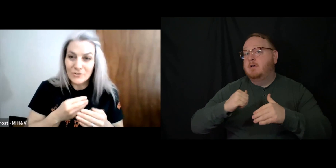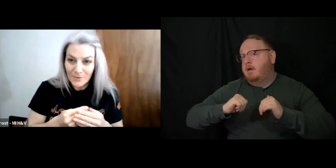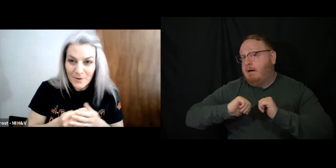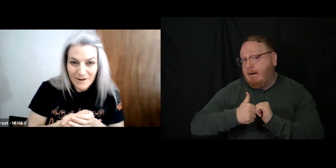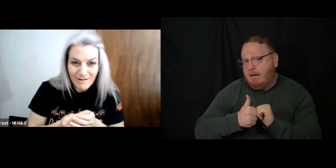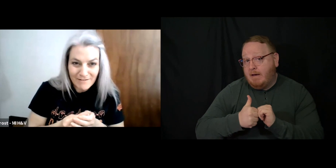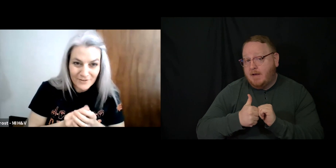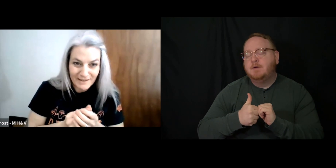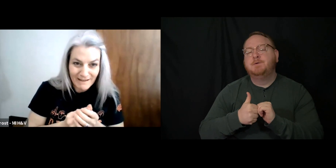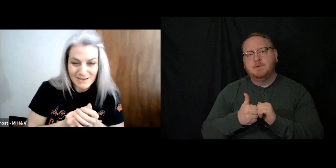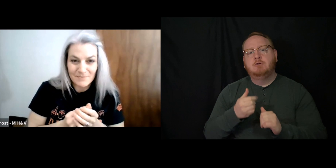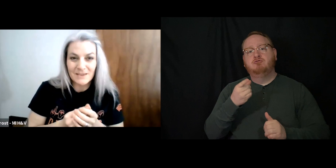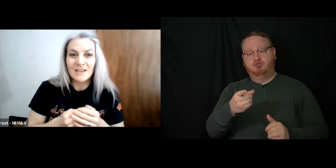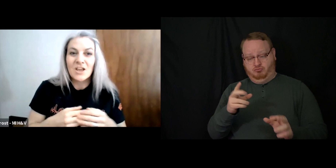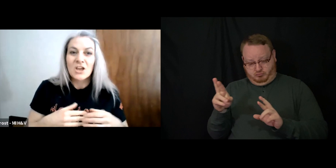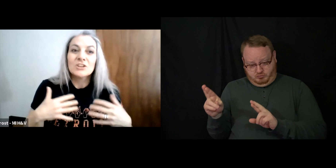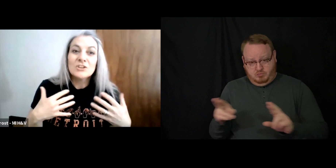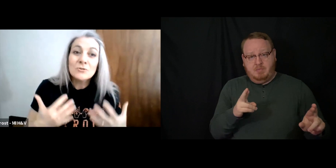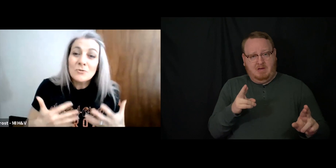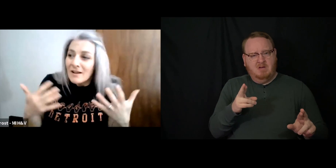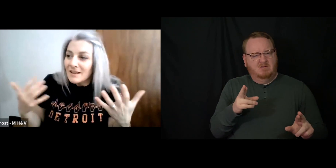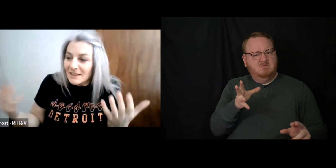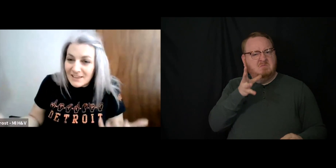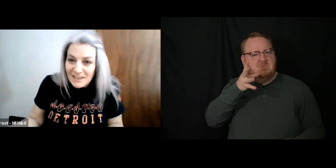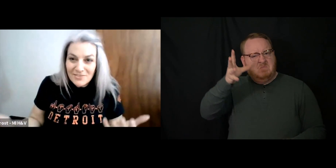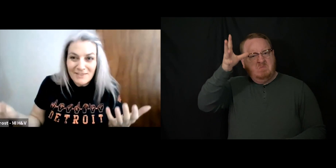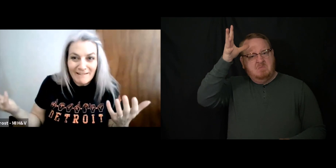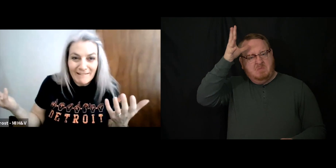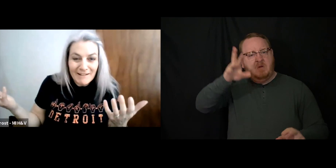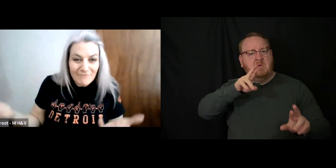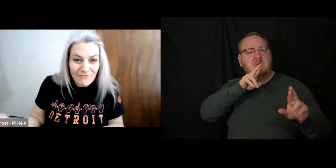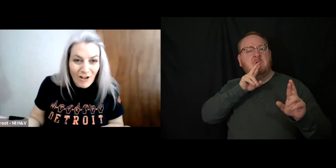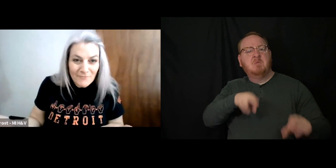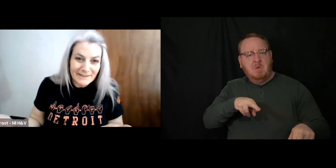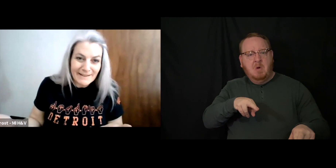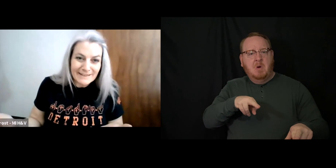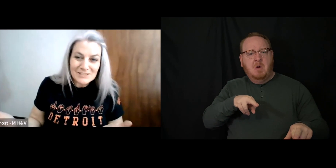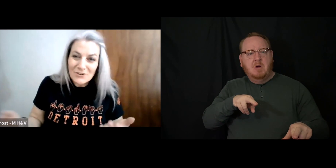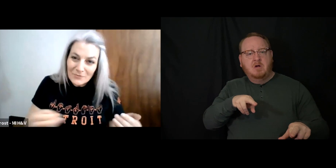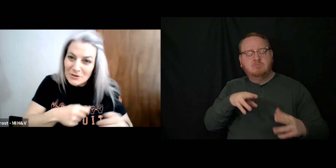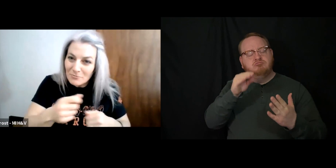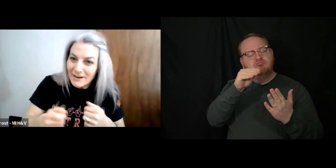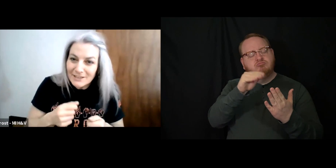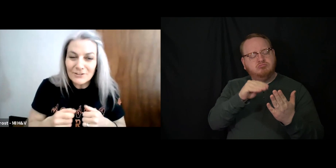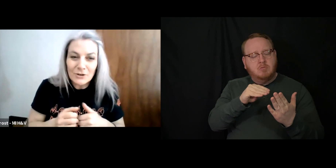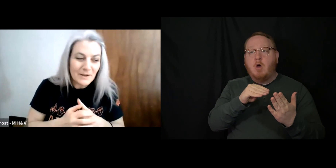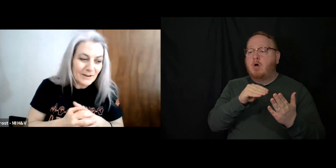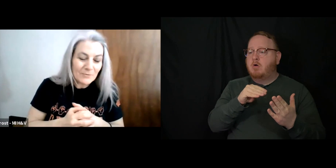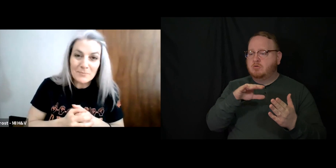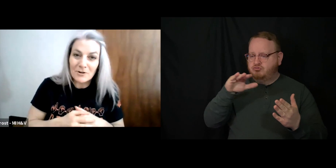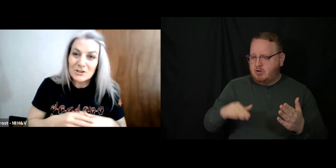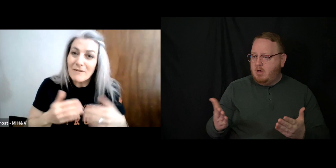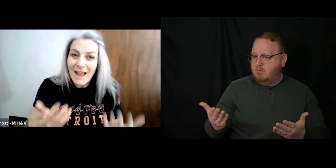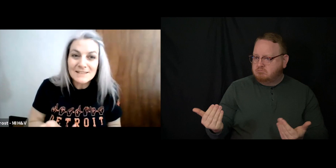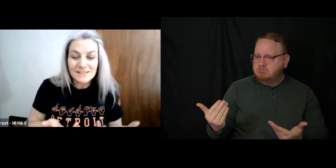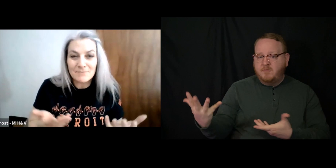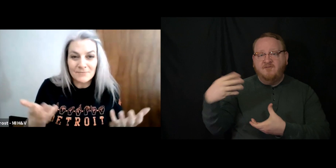you're preparing for the IEP you get their involvement on it. So when you're writing your little parent report you ask them